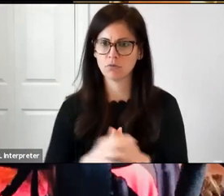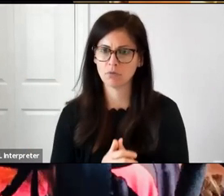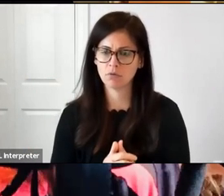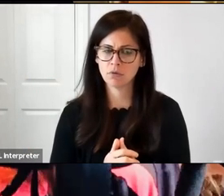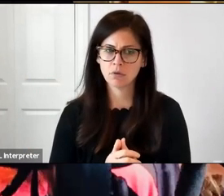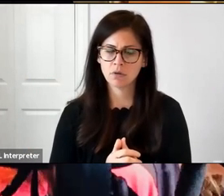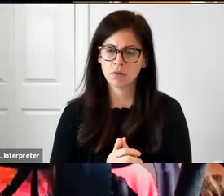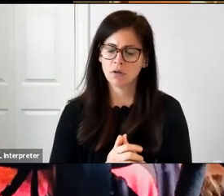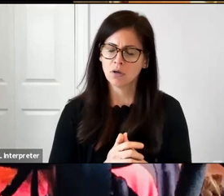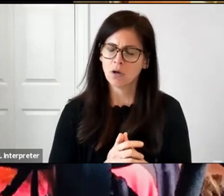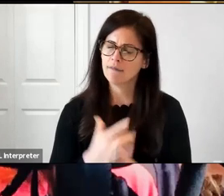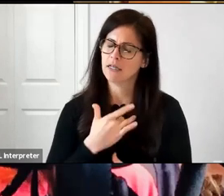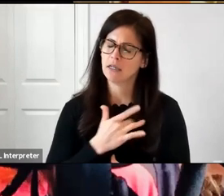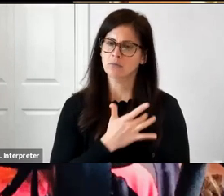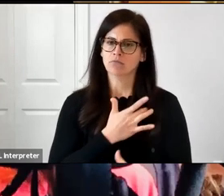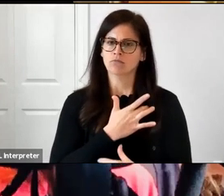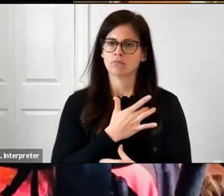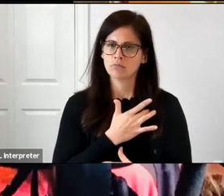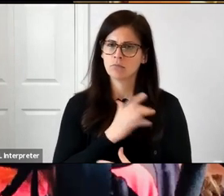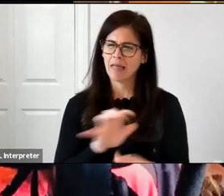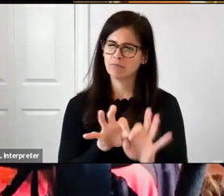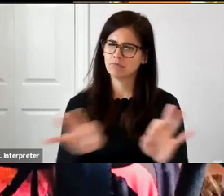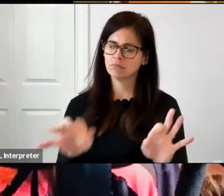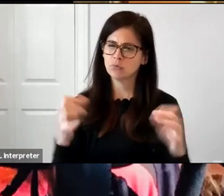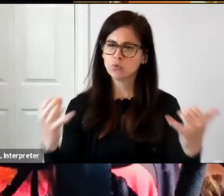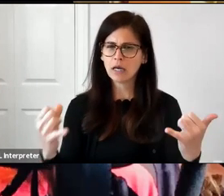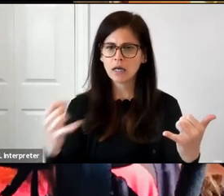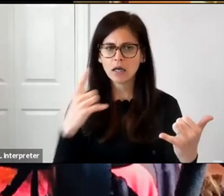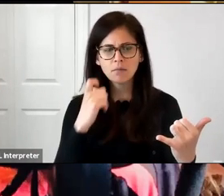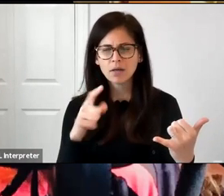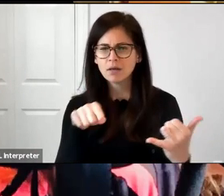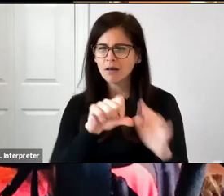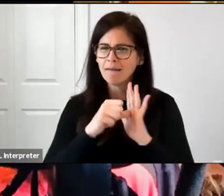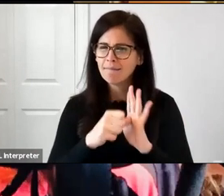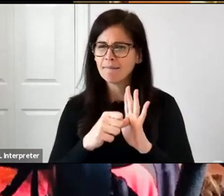especially today, and highlight the critically important work of the arts.